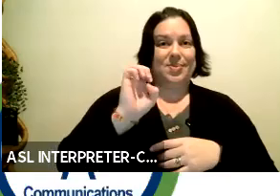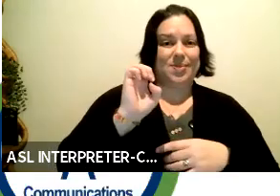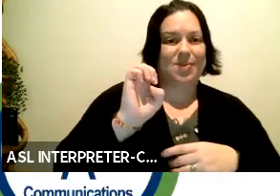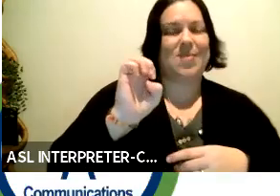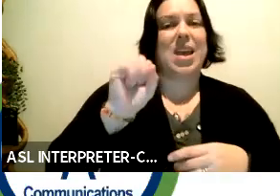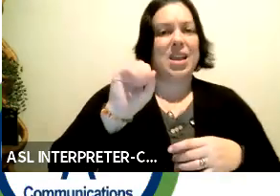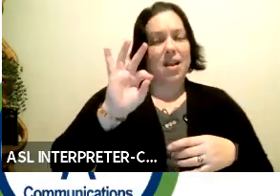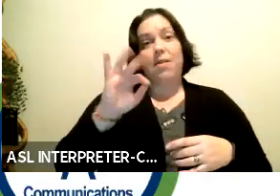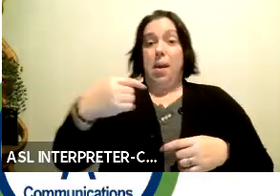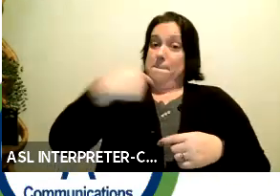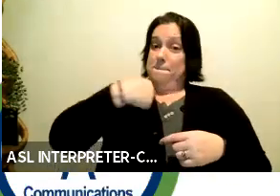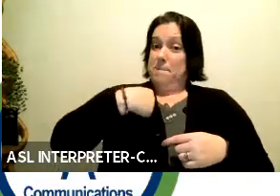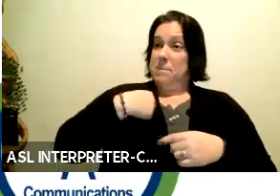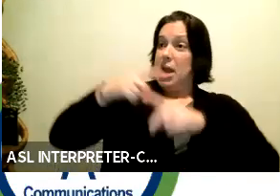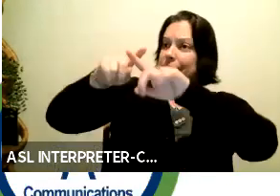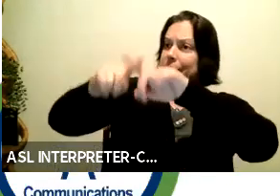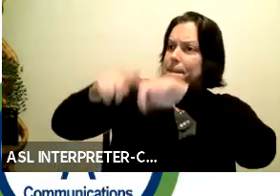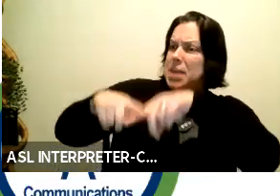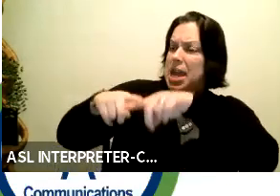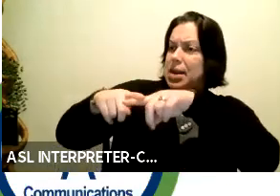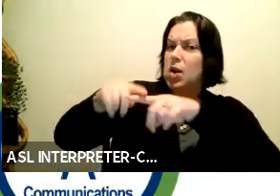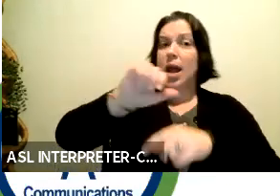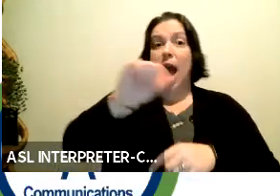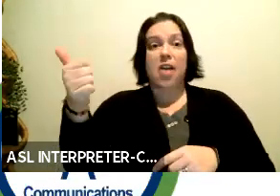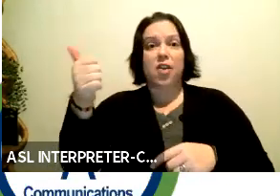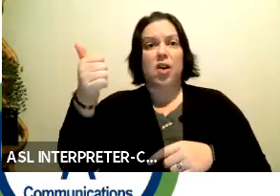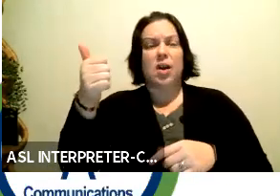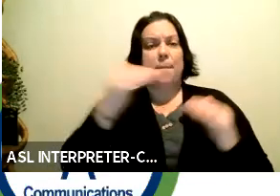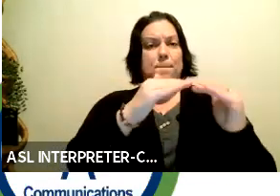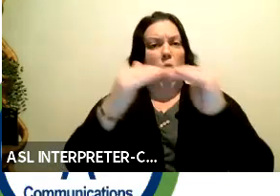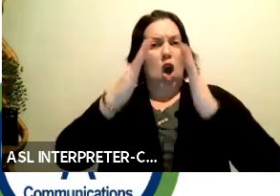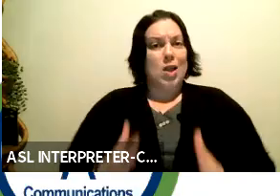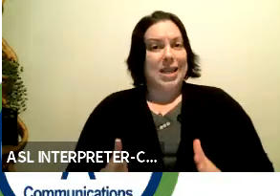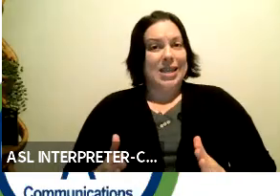rely on other colleagues in the health and medical world to be thinking about access and functional